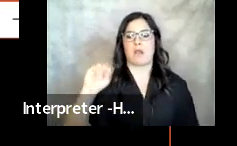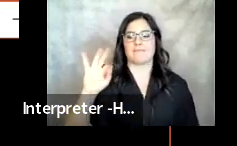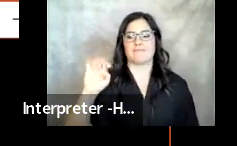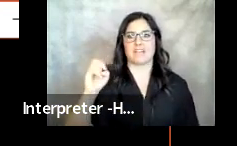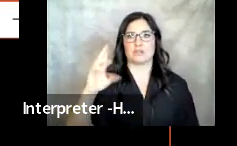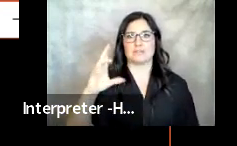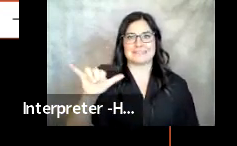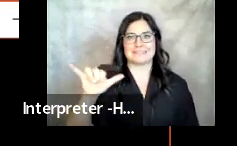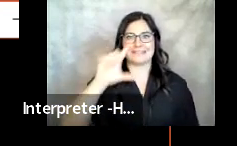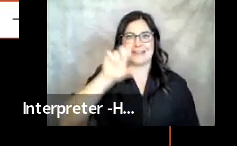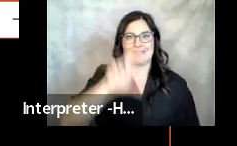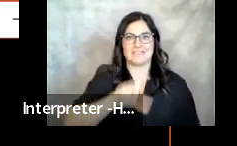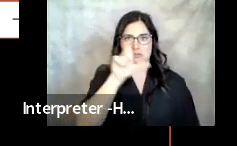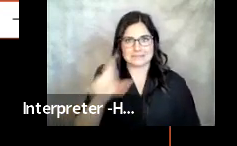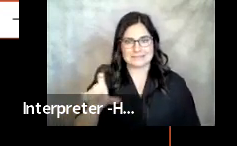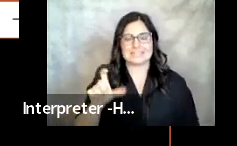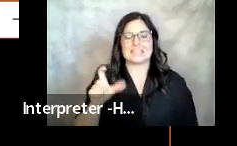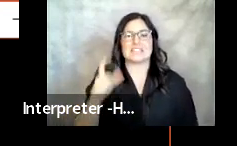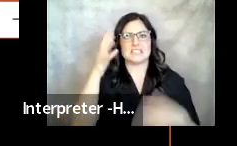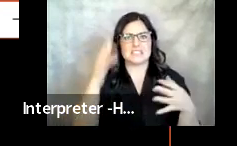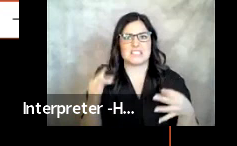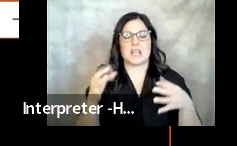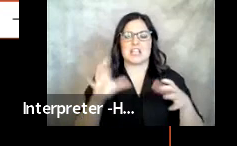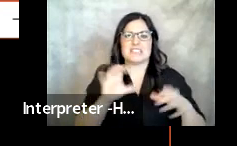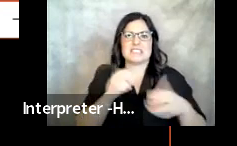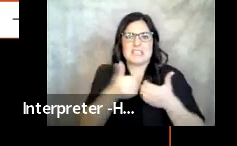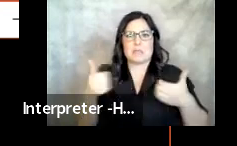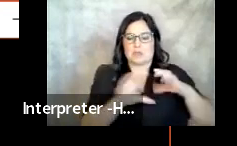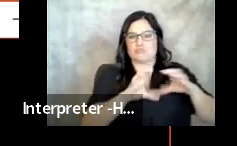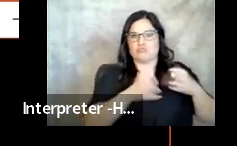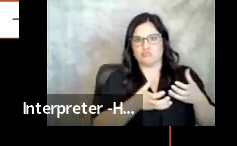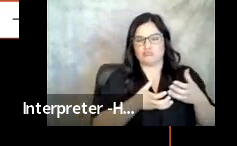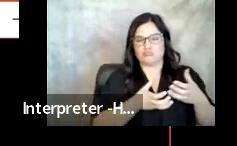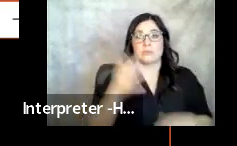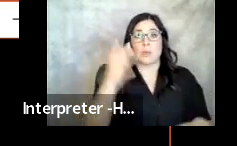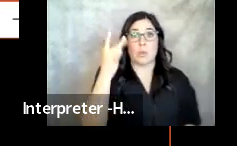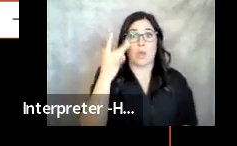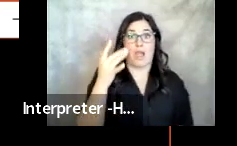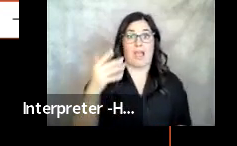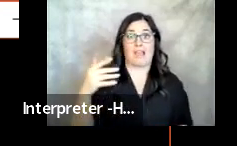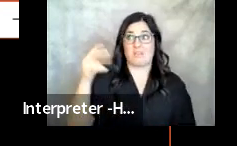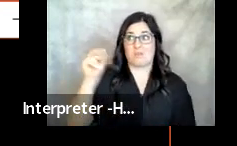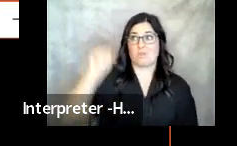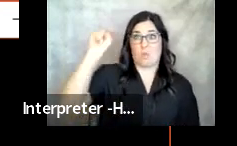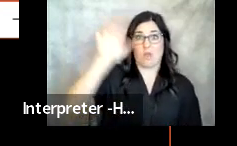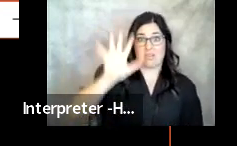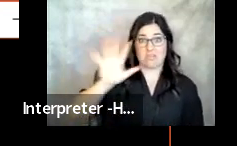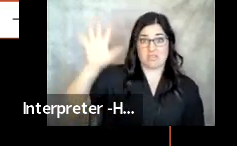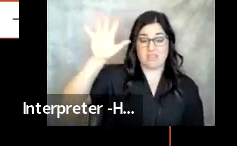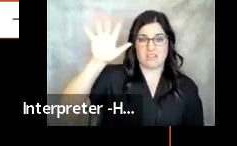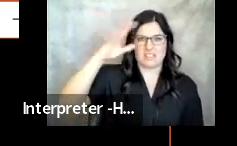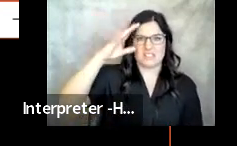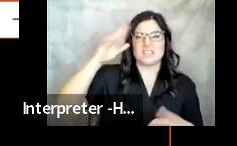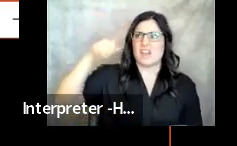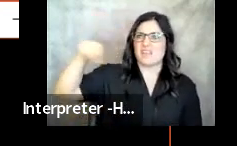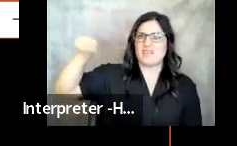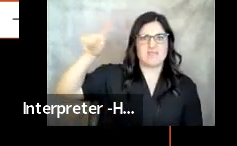A main reason why they had left was they feared that the northerners would move to eliminate slavery.